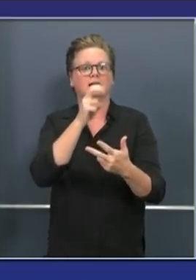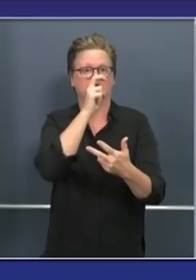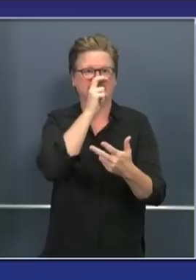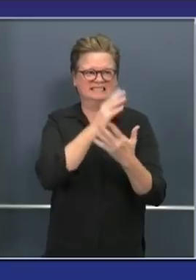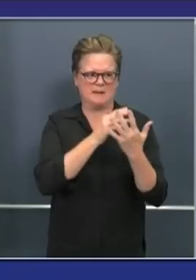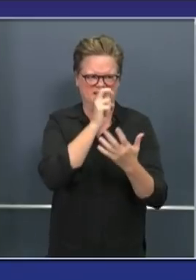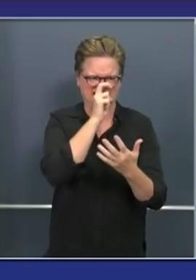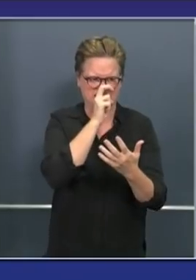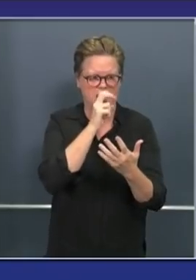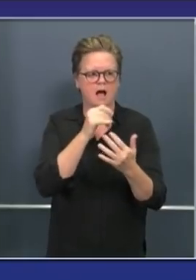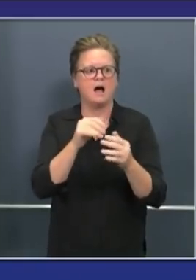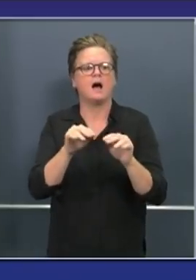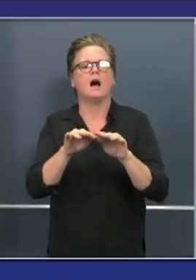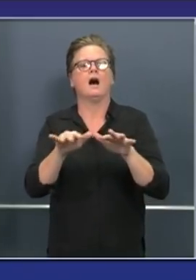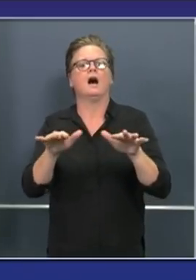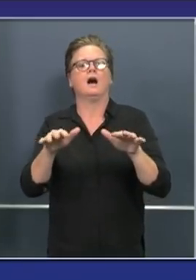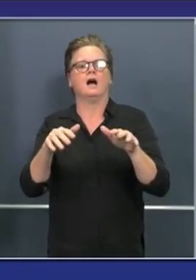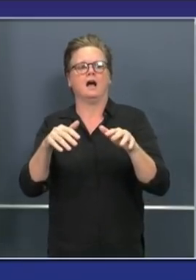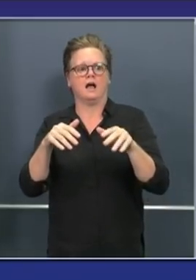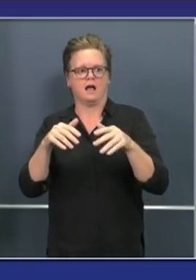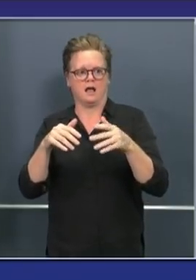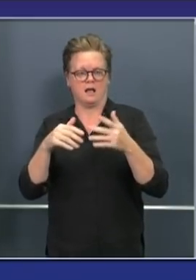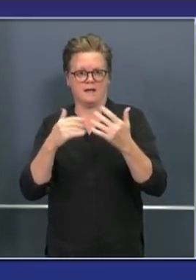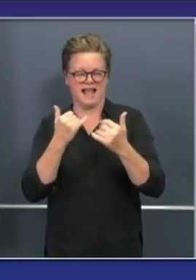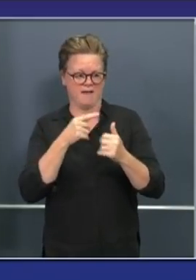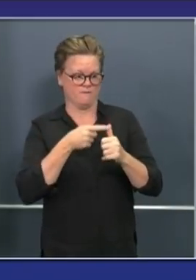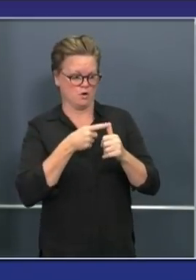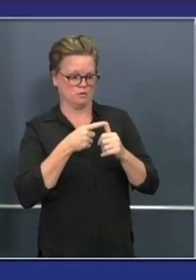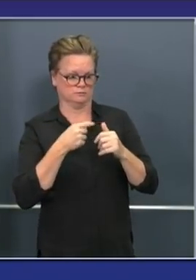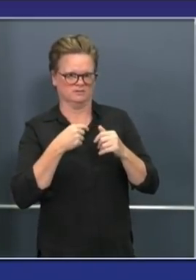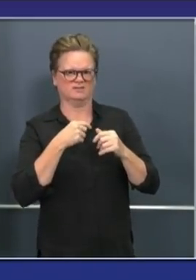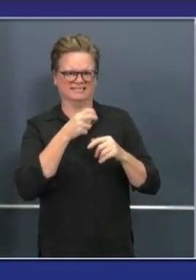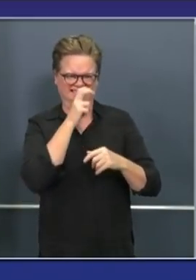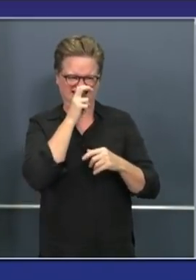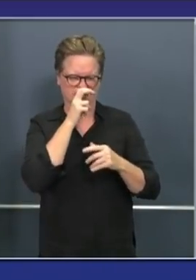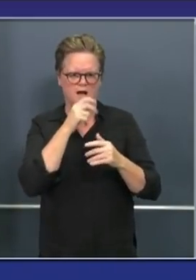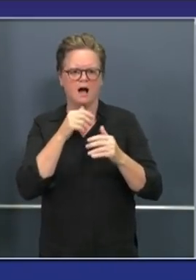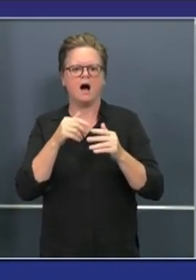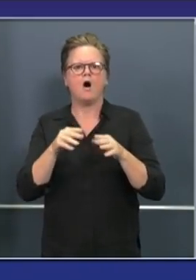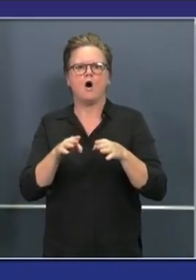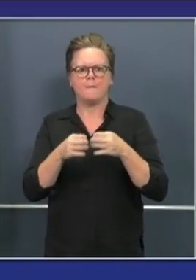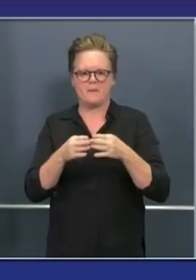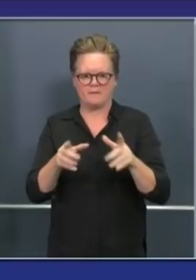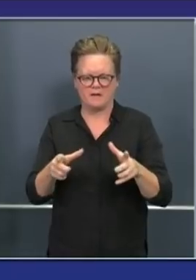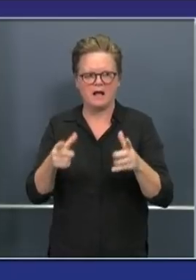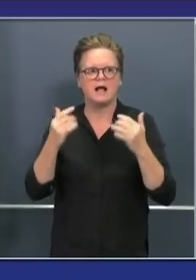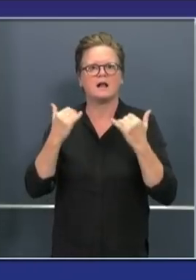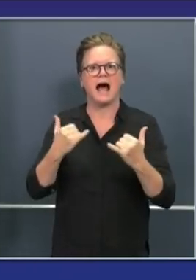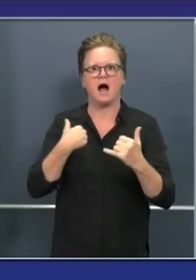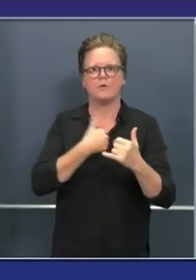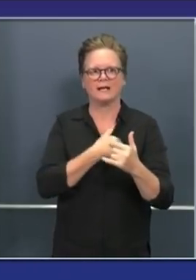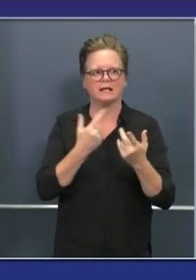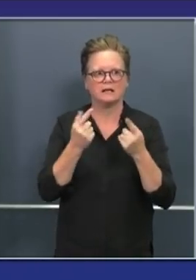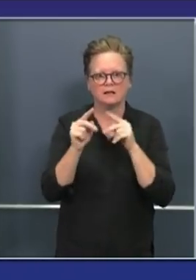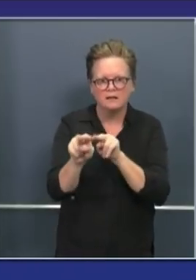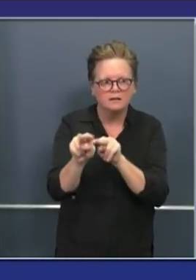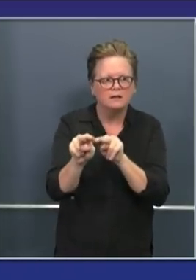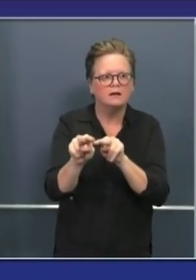EXPECTED CONTROL LEVEL AND THAT WE WOULD BE ABLE TO WORK WITH THOSE LOCAL LEADERS, LOCAL HEALTH OFFICERS WHO ARE EVERY